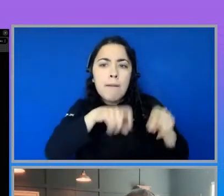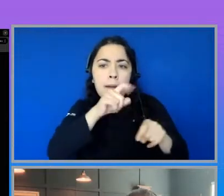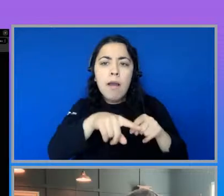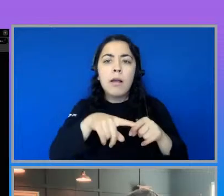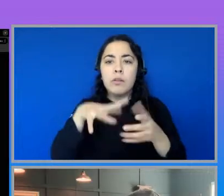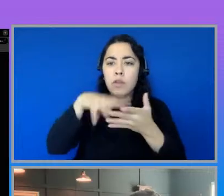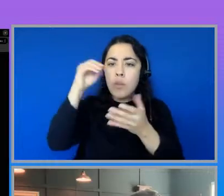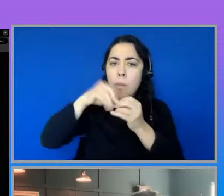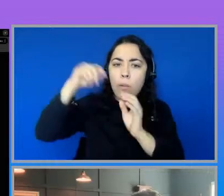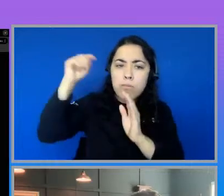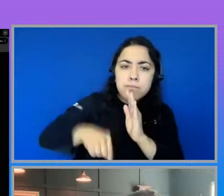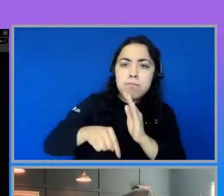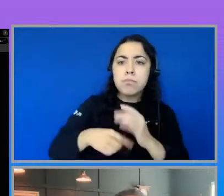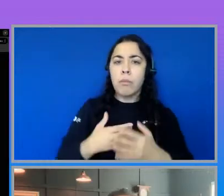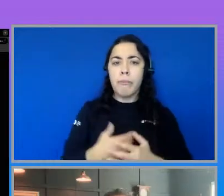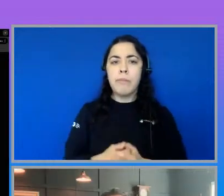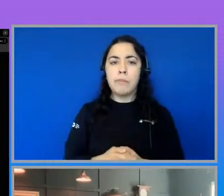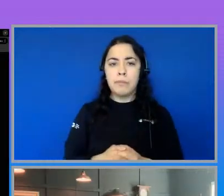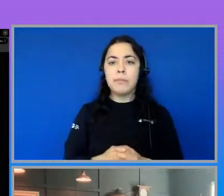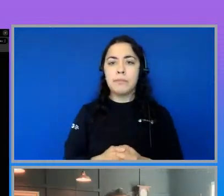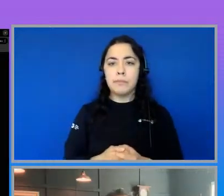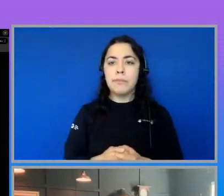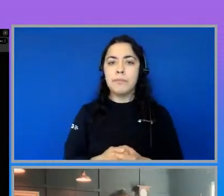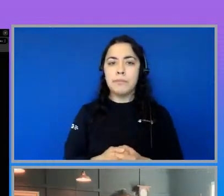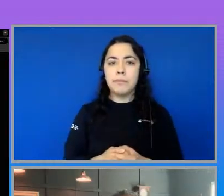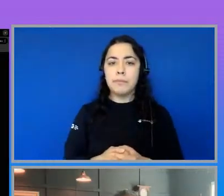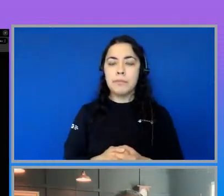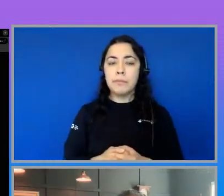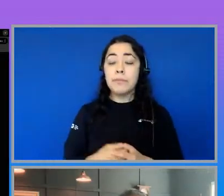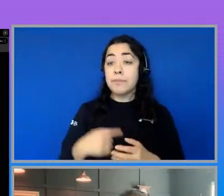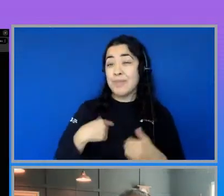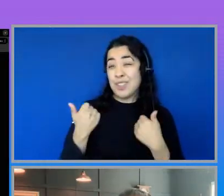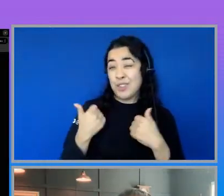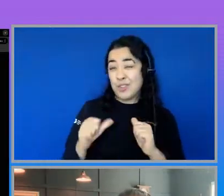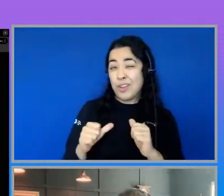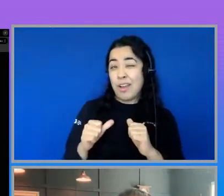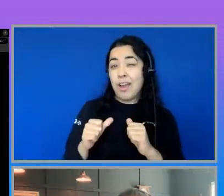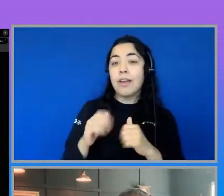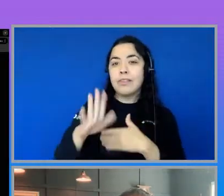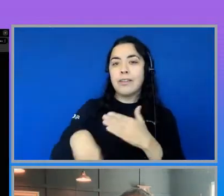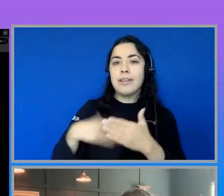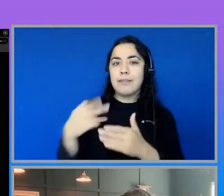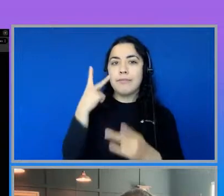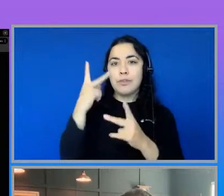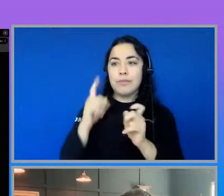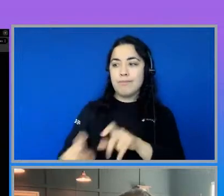more about them. What I tried to do in this next visualization is